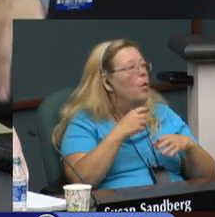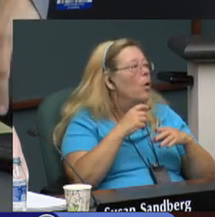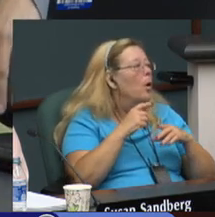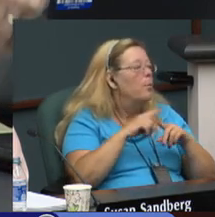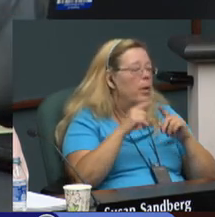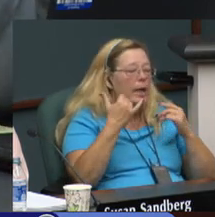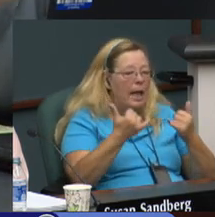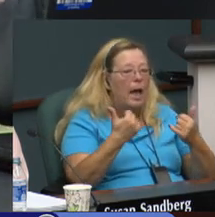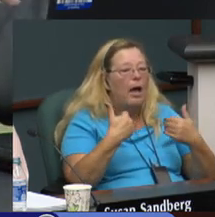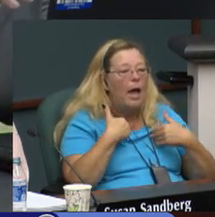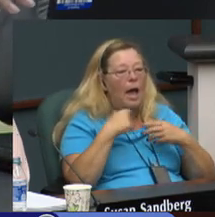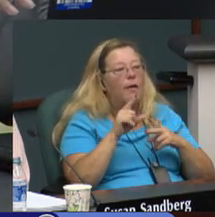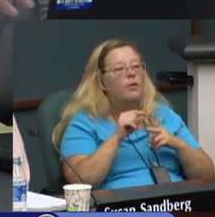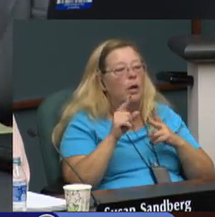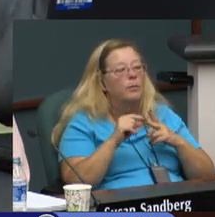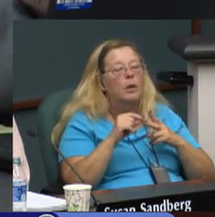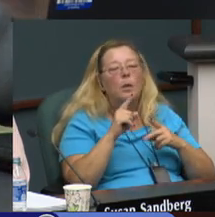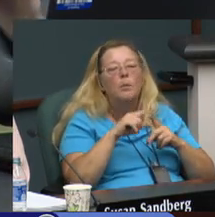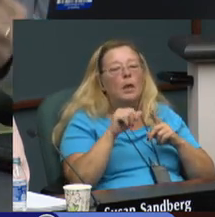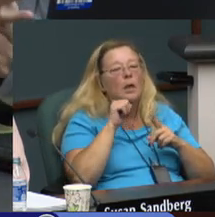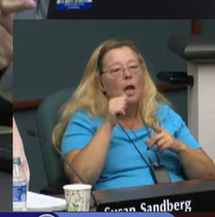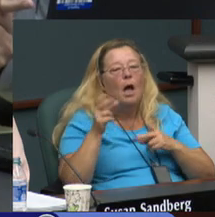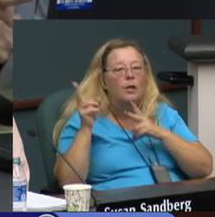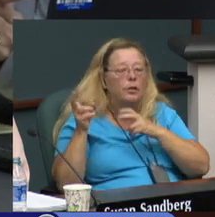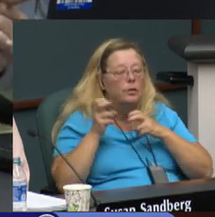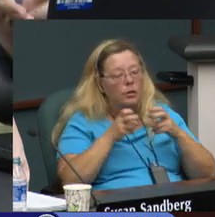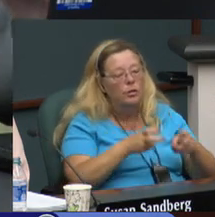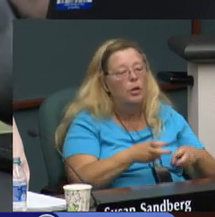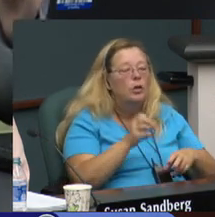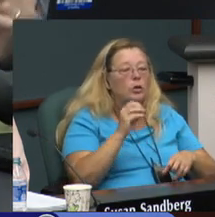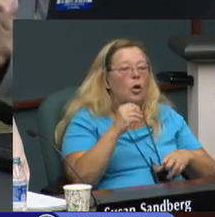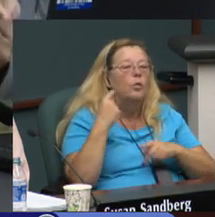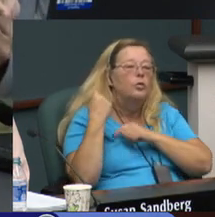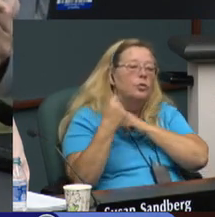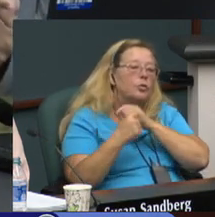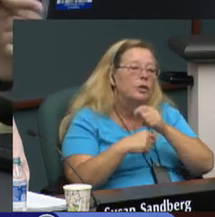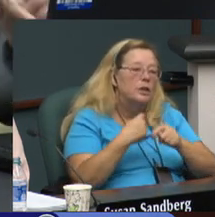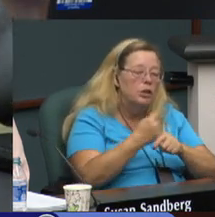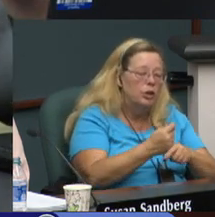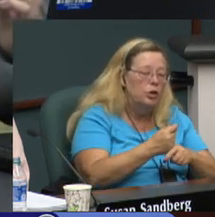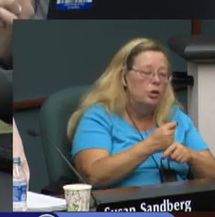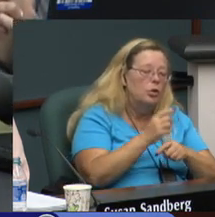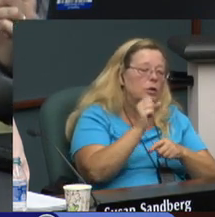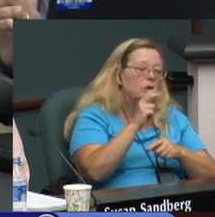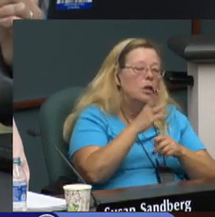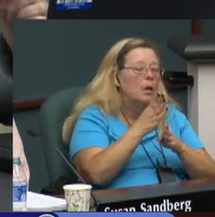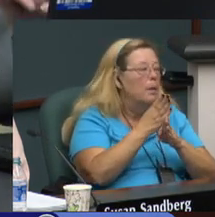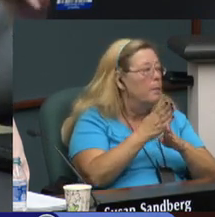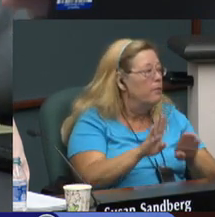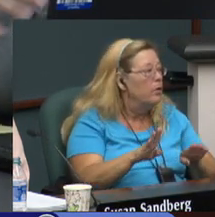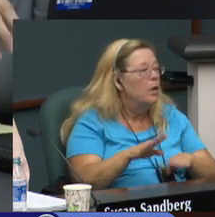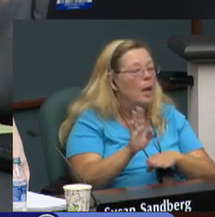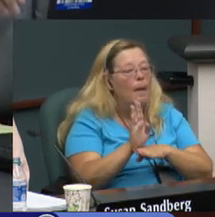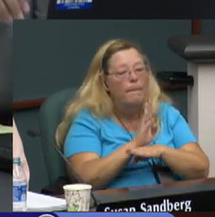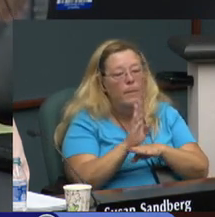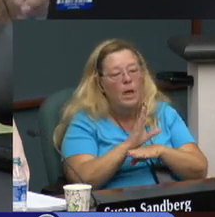now is actually not being brought forward so traditional subdivision conservation subdivision the business subdivision and then our new infill